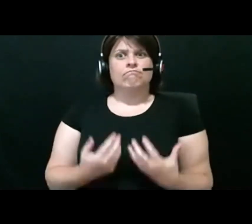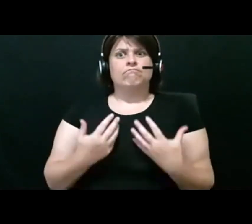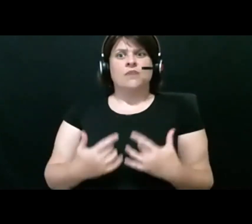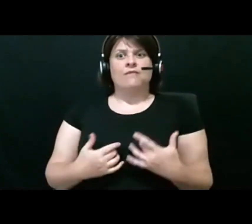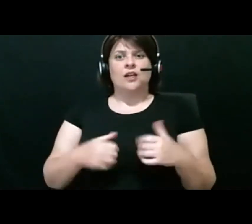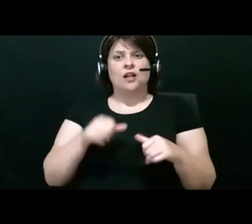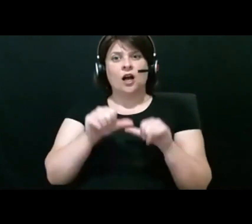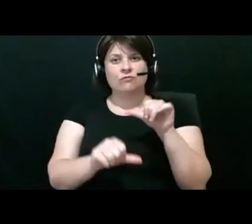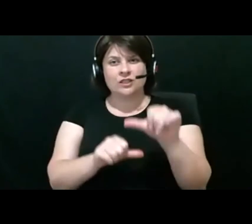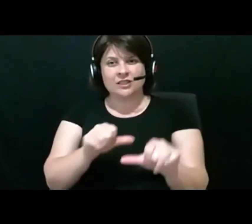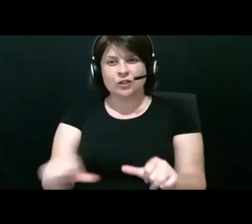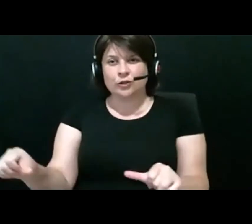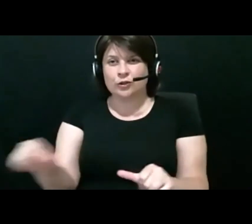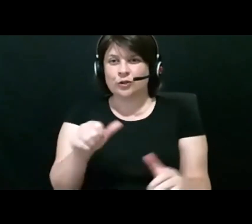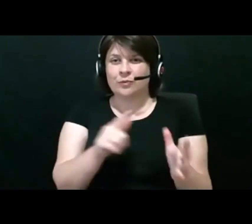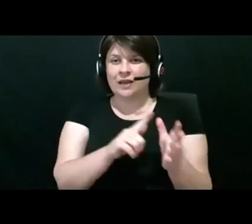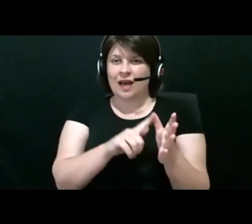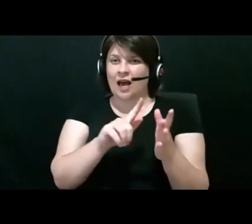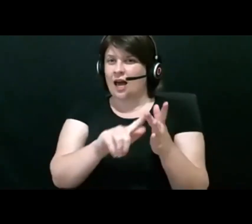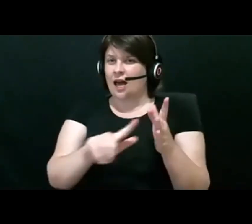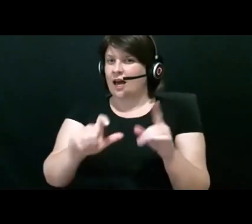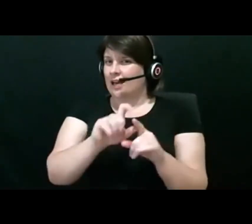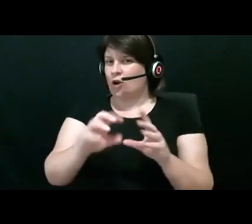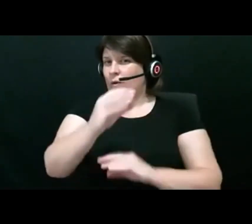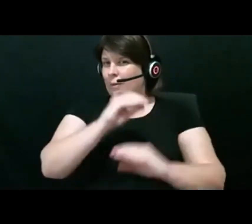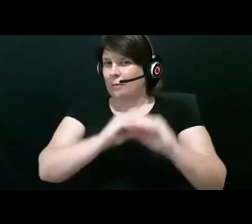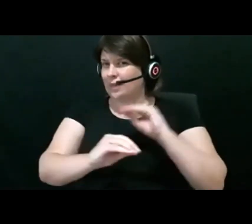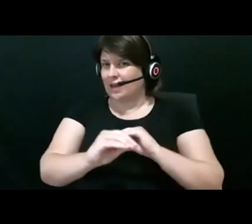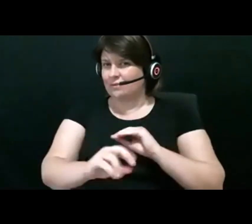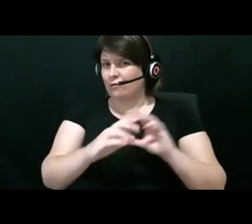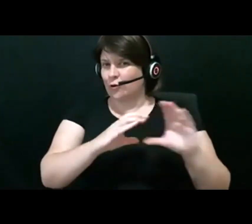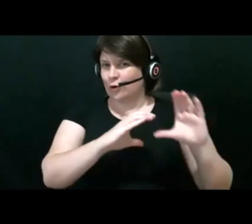aid and not a substitute for communication and interaction. Can you explain more?